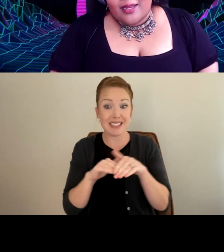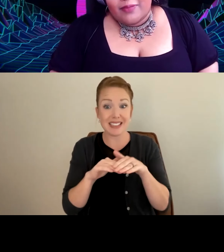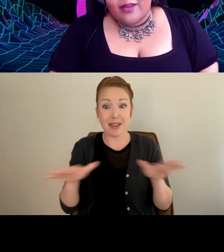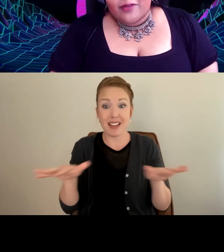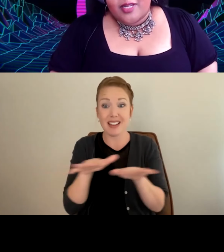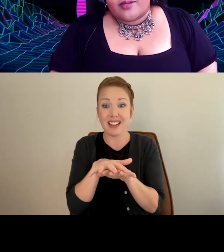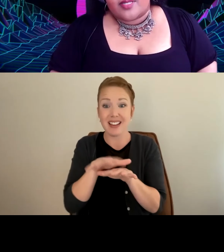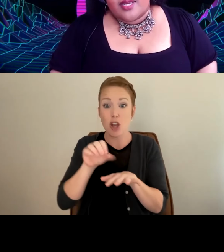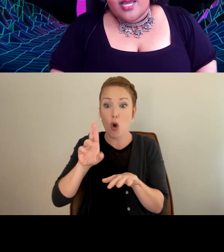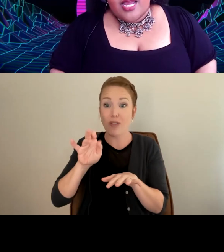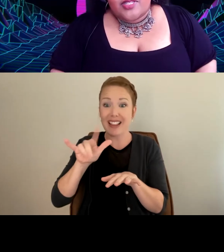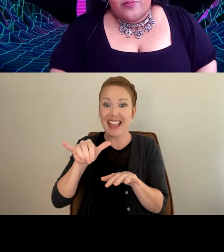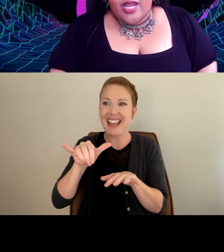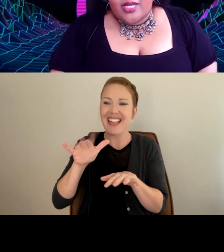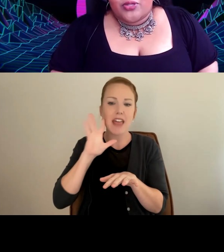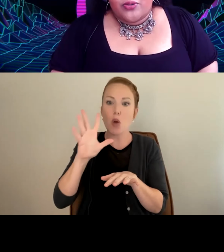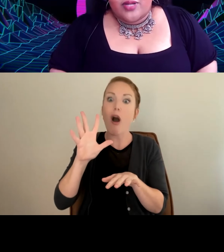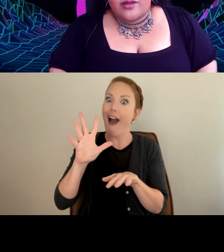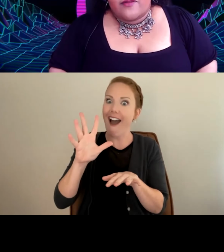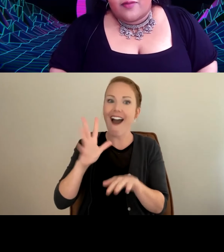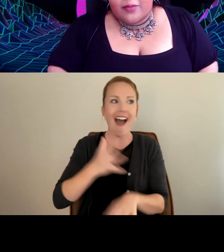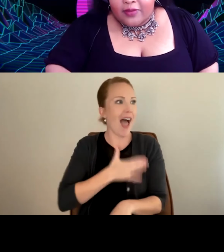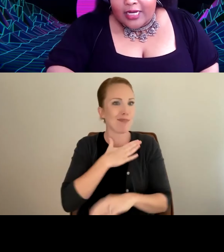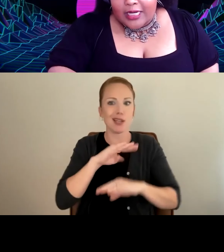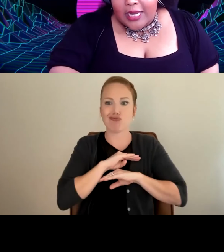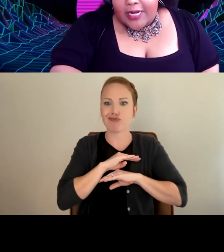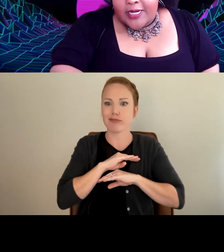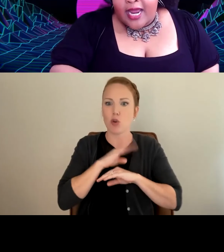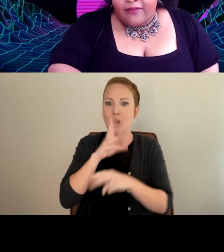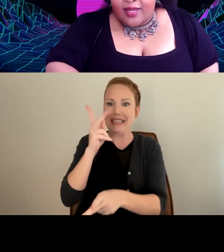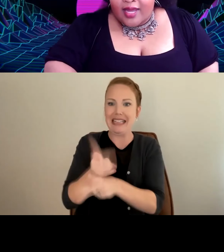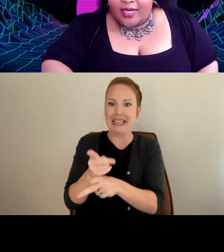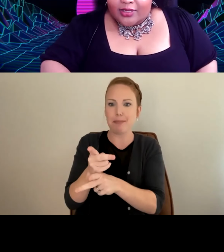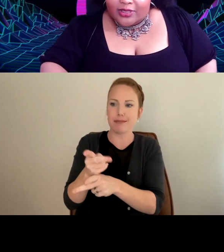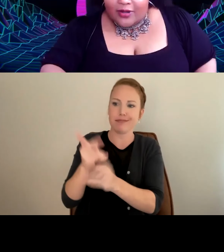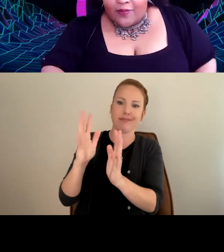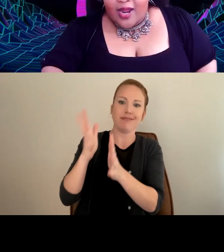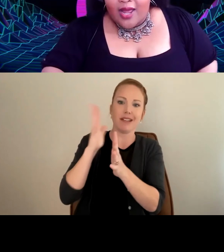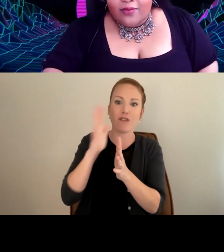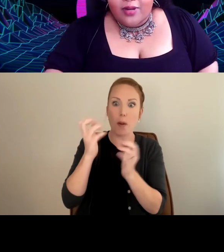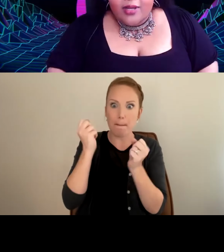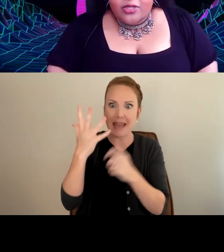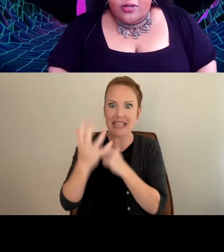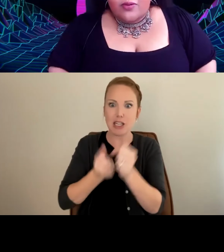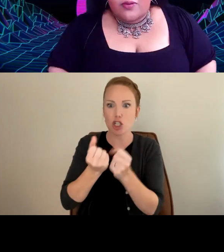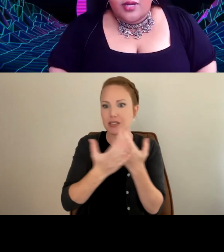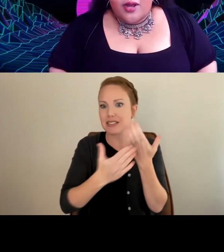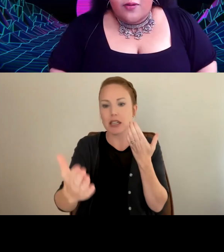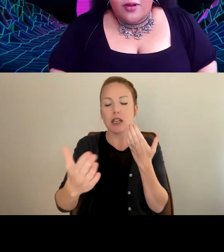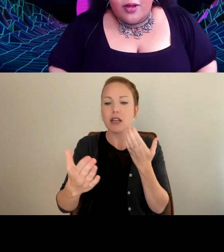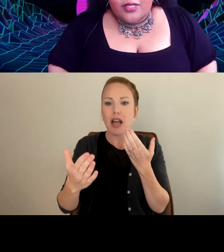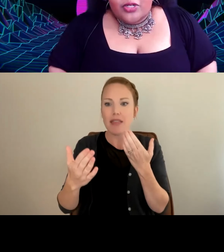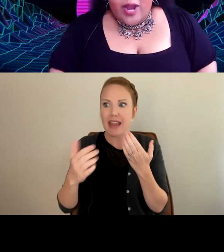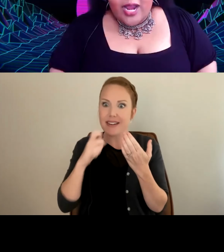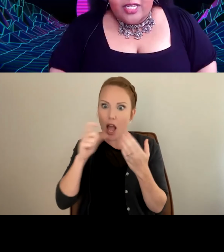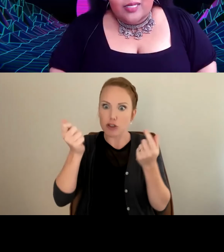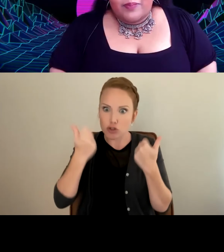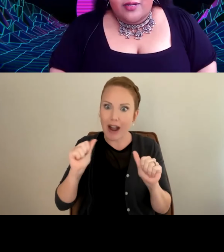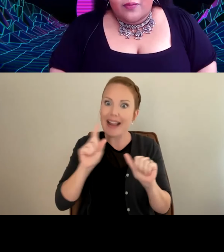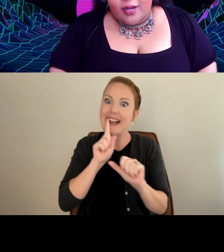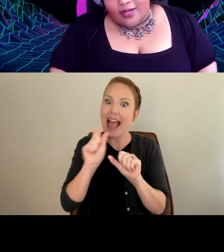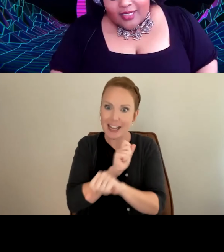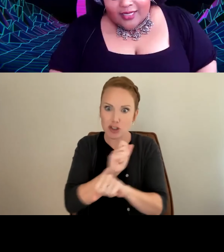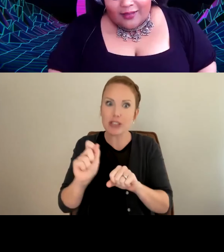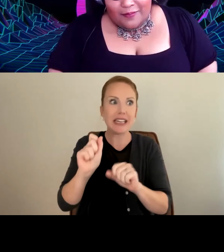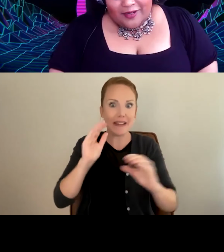up there for years. It is a way to navigate around. To try to speed run accessibility,